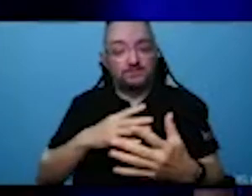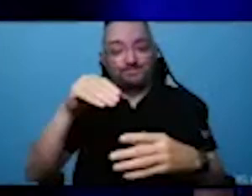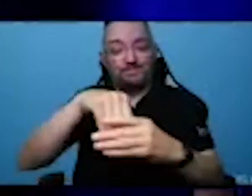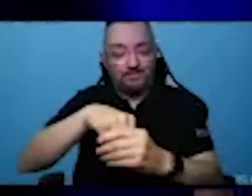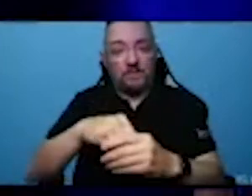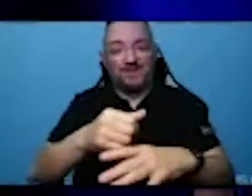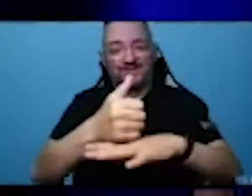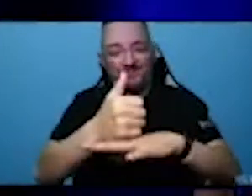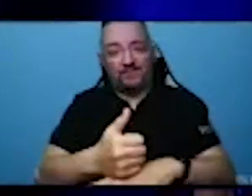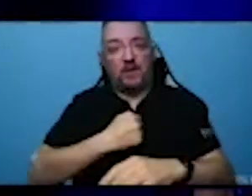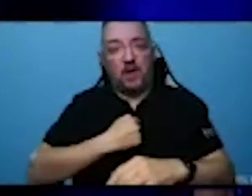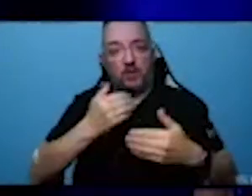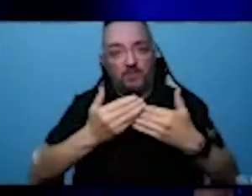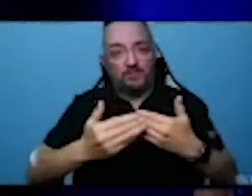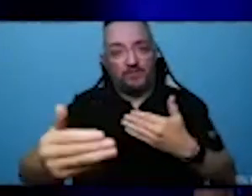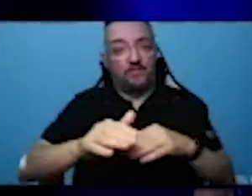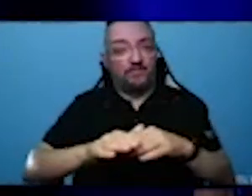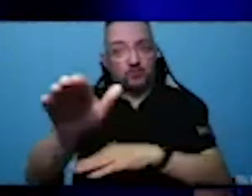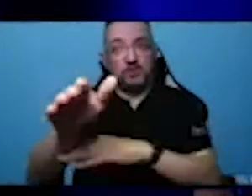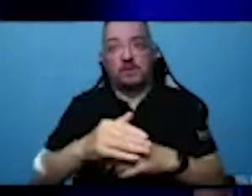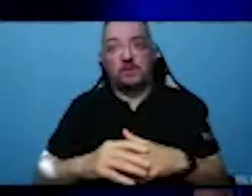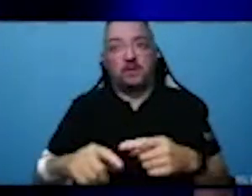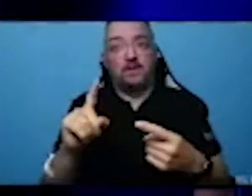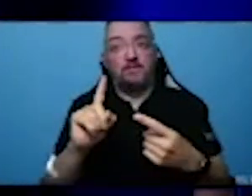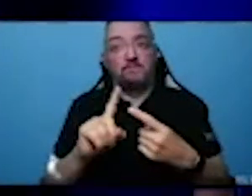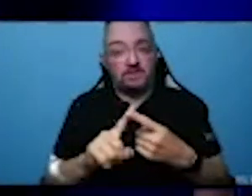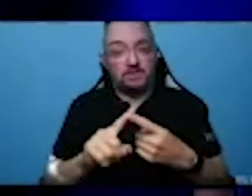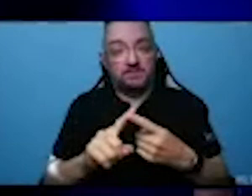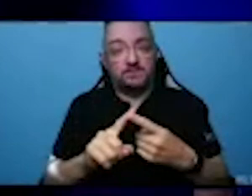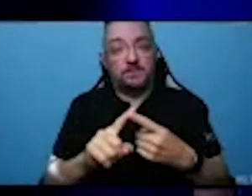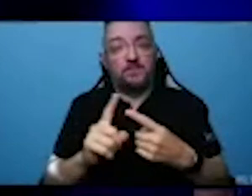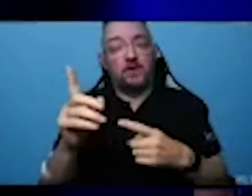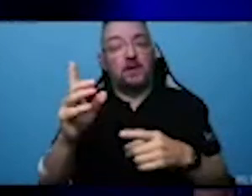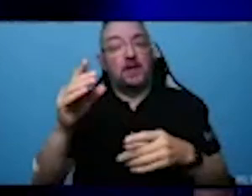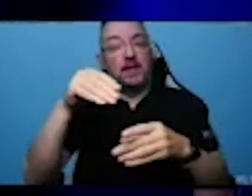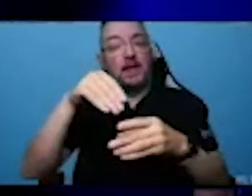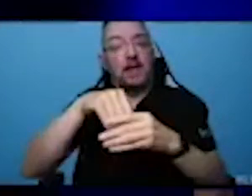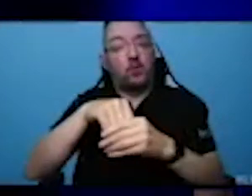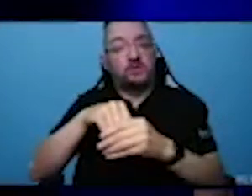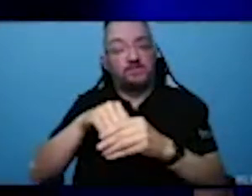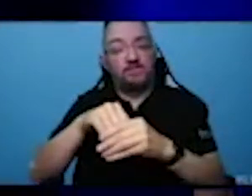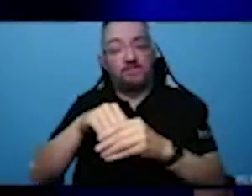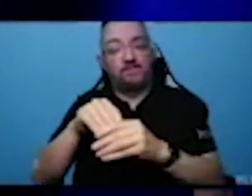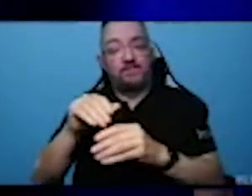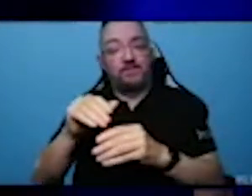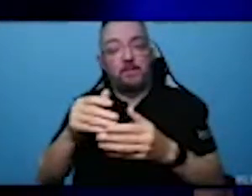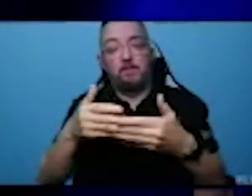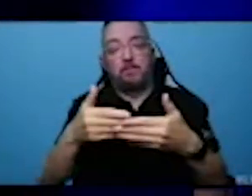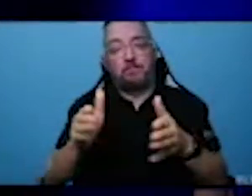first and foremostly for inclusive public services, to be a reality in Scotland today, we need change.